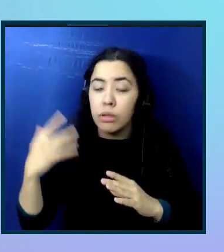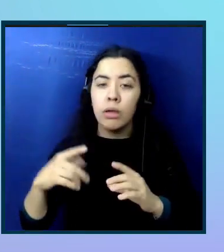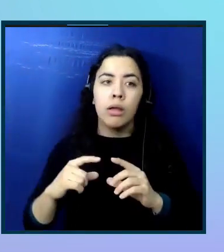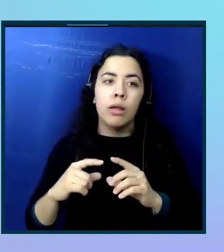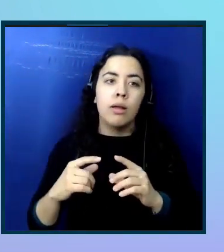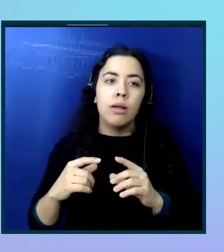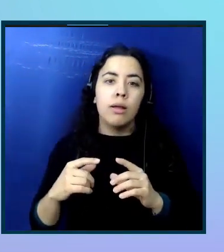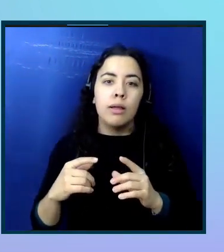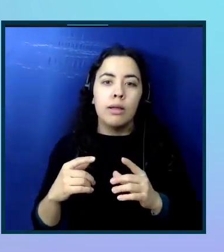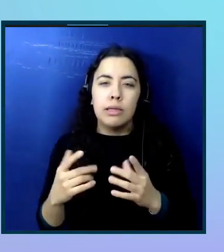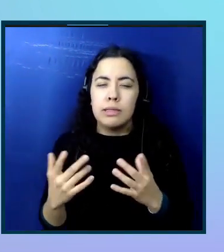Is it overpowering everything else?